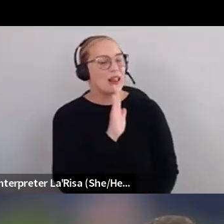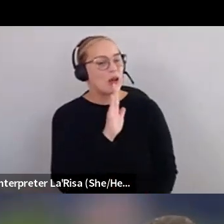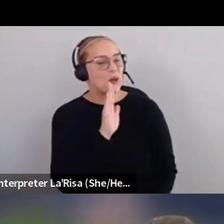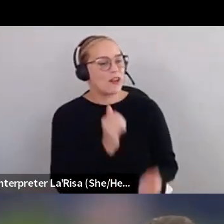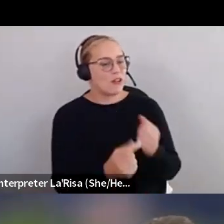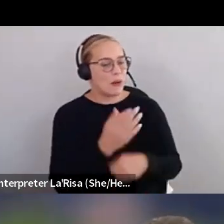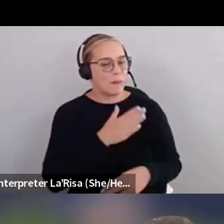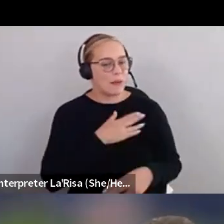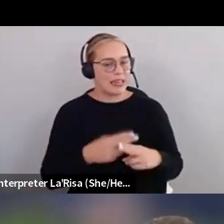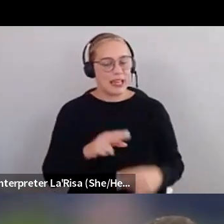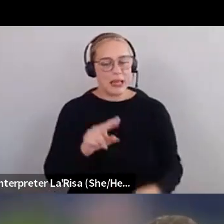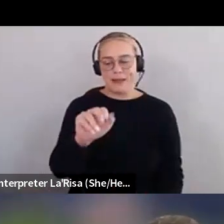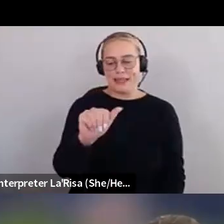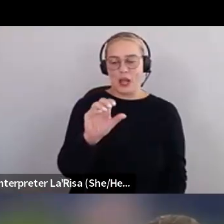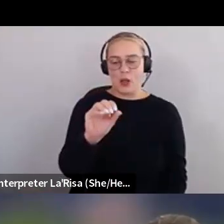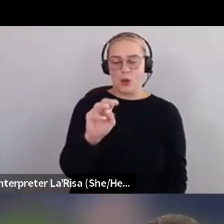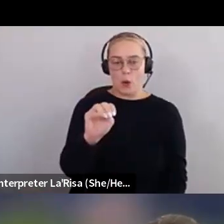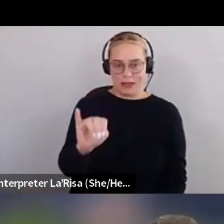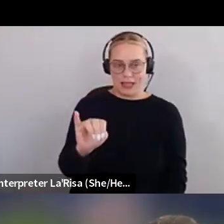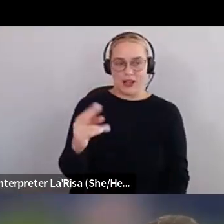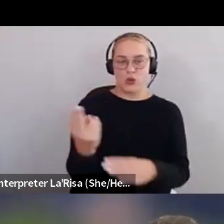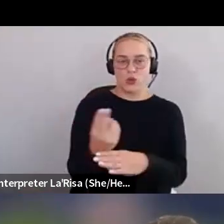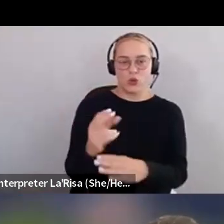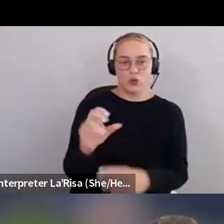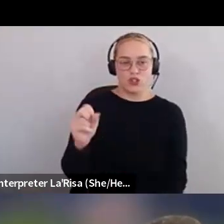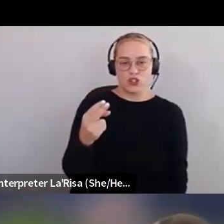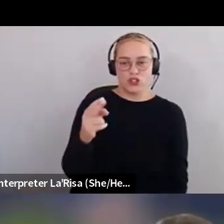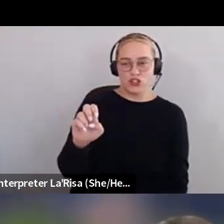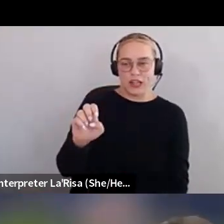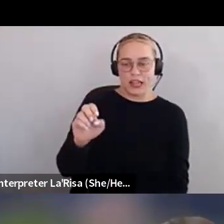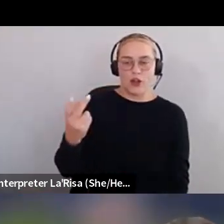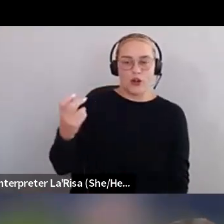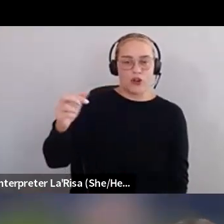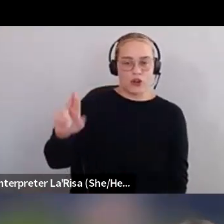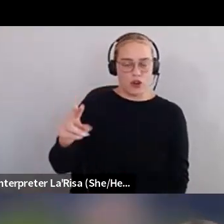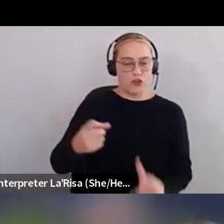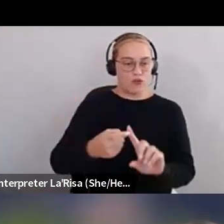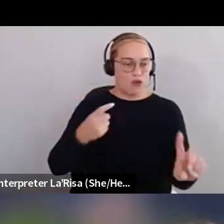Excellent. Last but not least, Naomi.